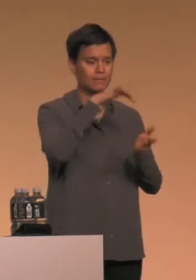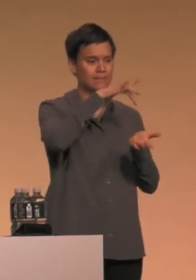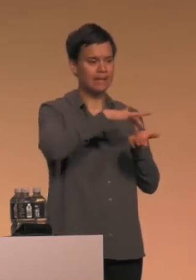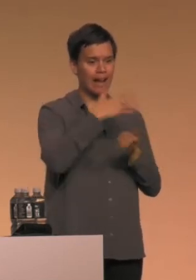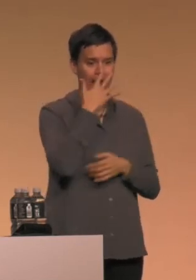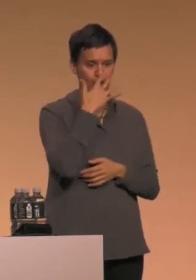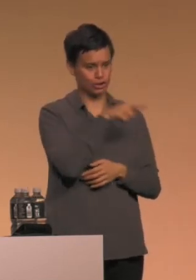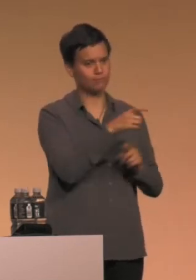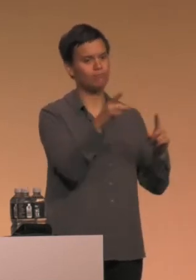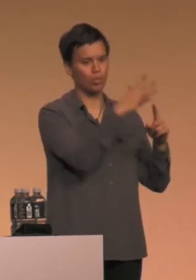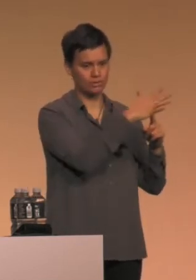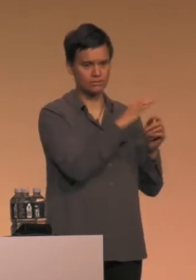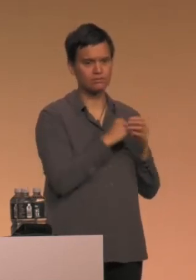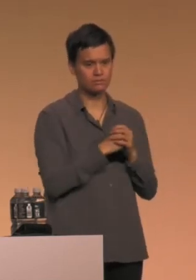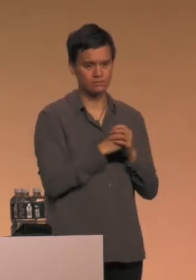In fact, we're overrepresented in health